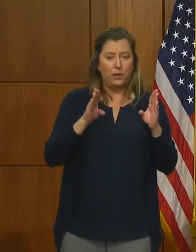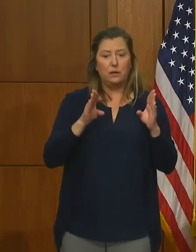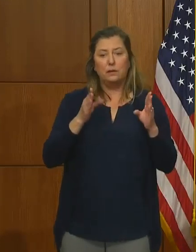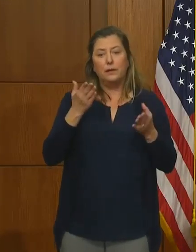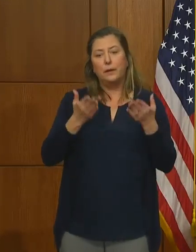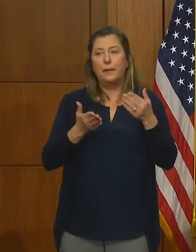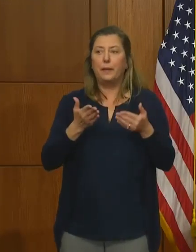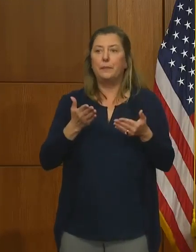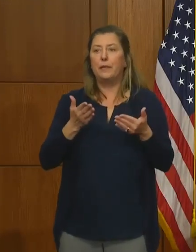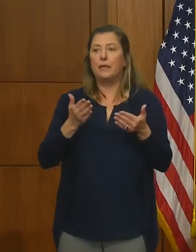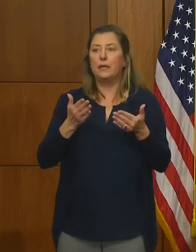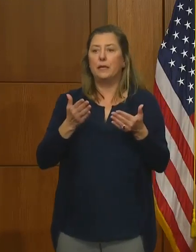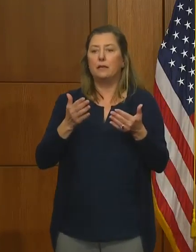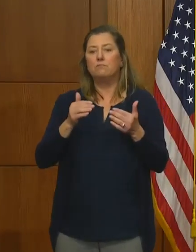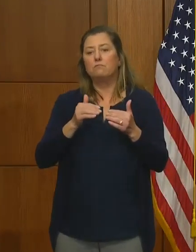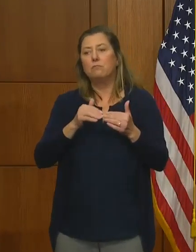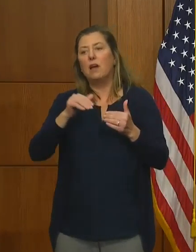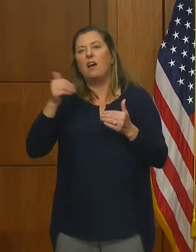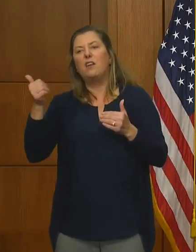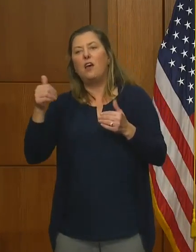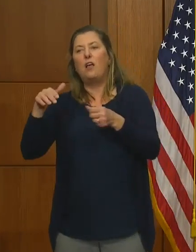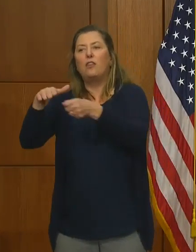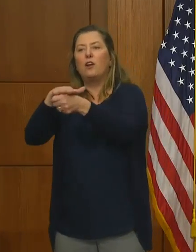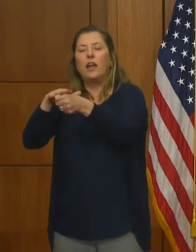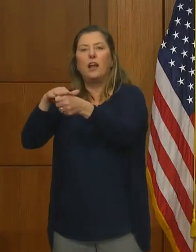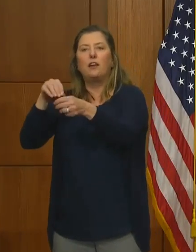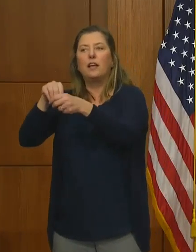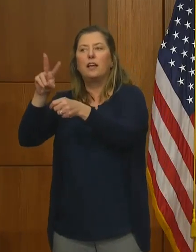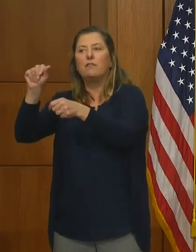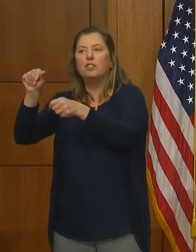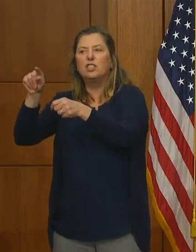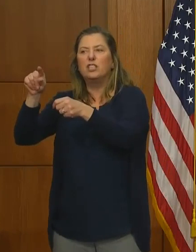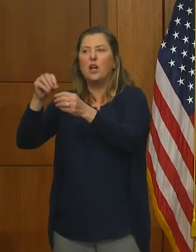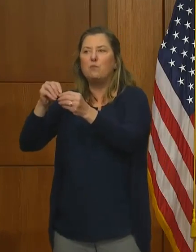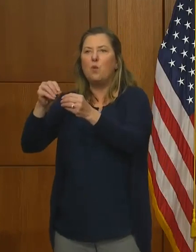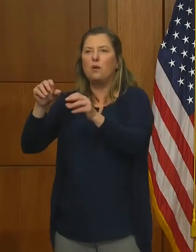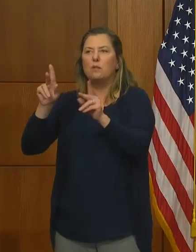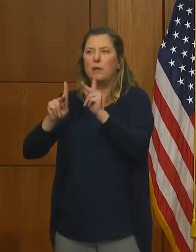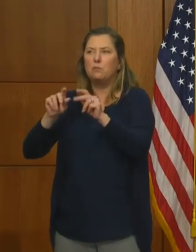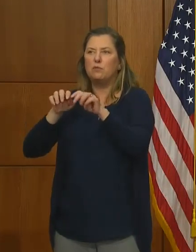ARE TO OPEN THEIR PLACE OF BUSINESS AND FOR EXAMPLE